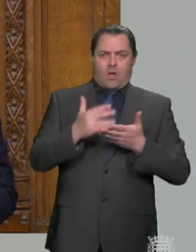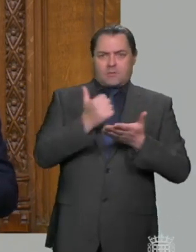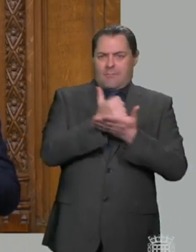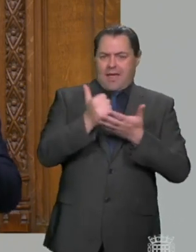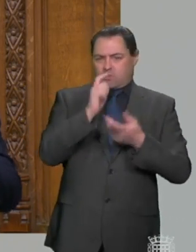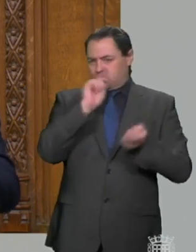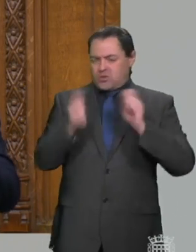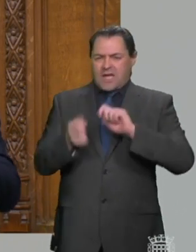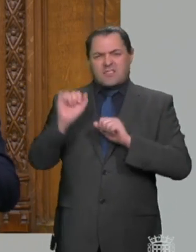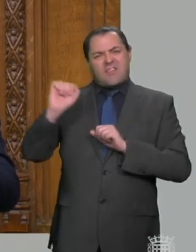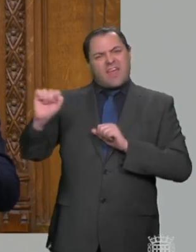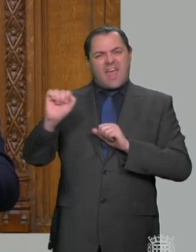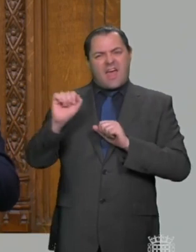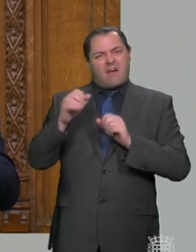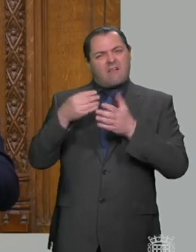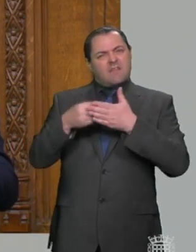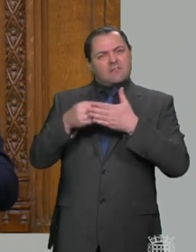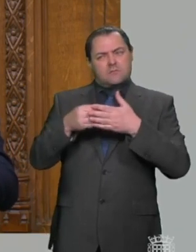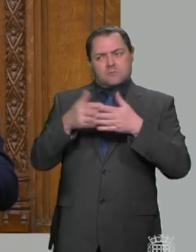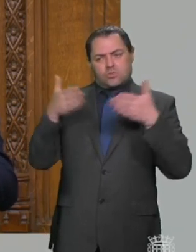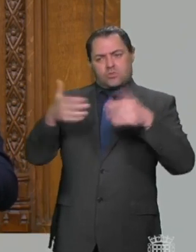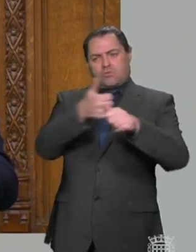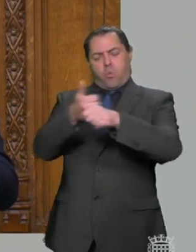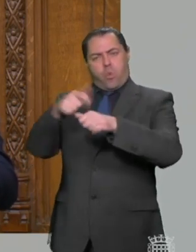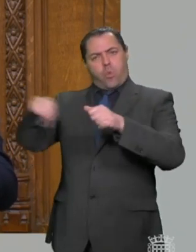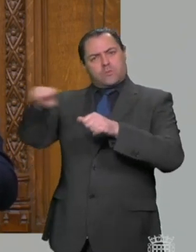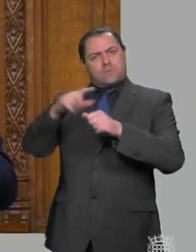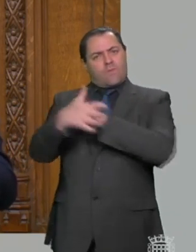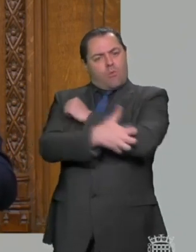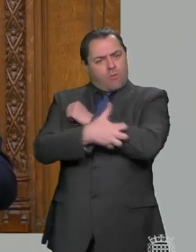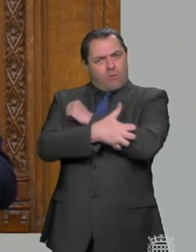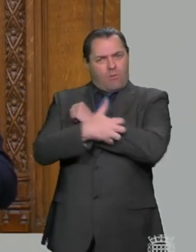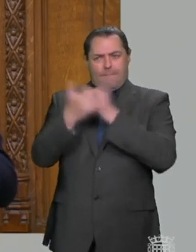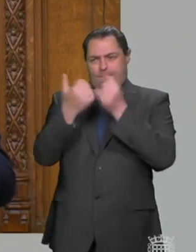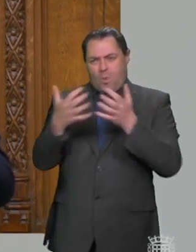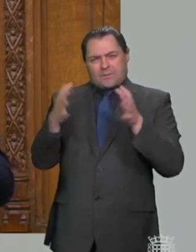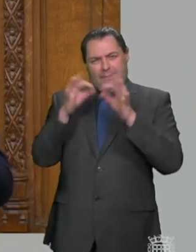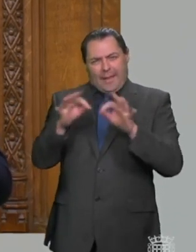This is a multi-billion pound package of support for the world’s poorest. Will the Prime Minister